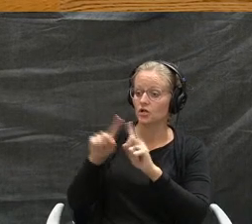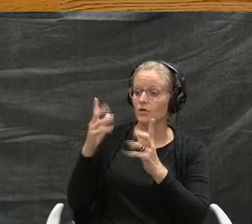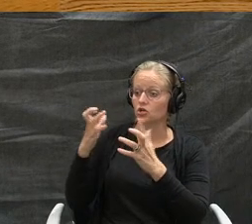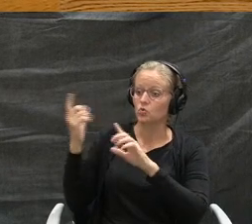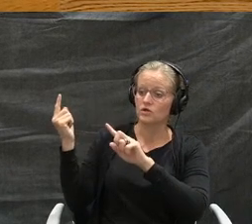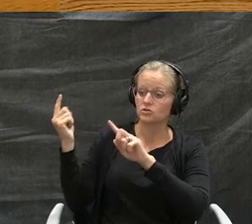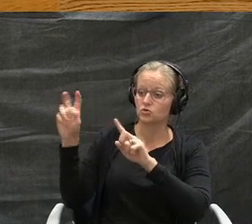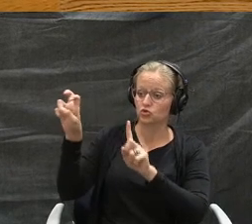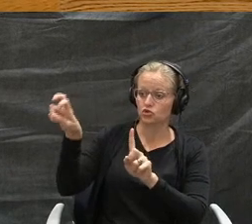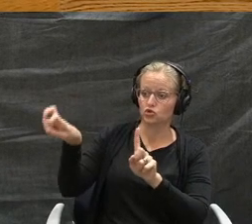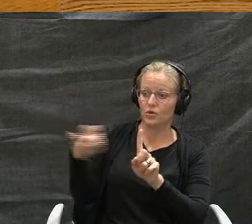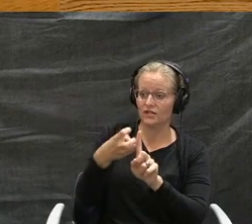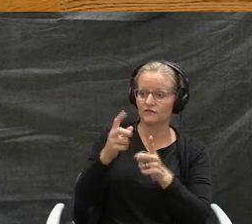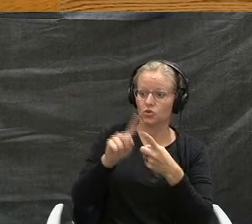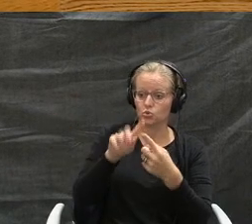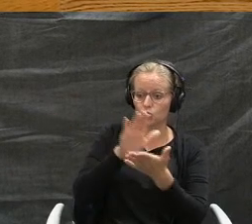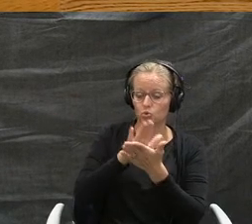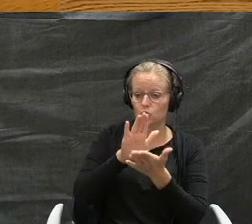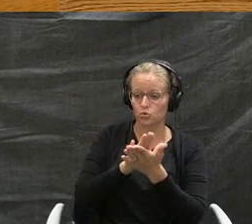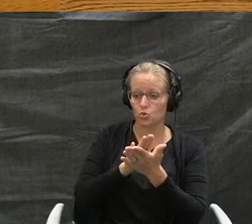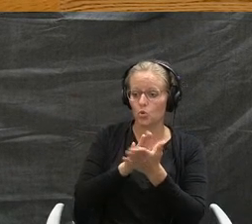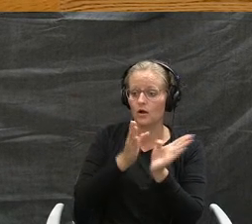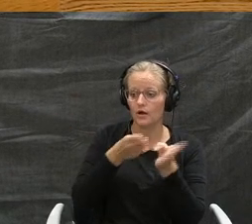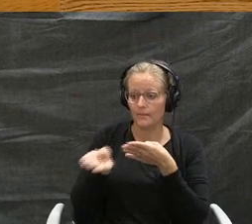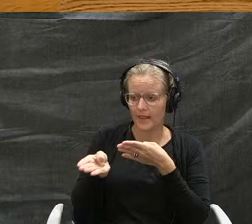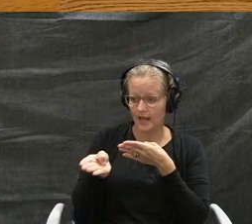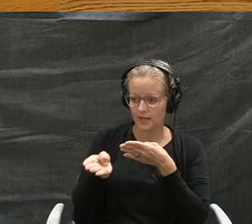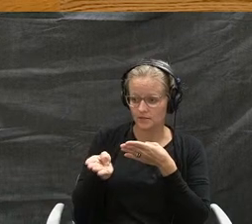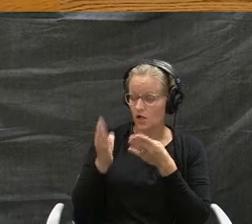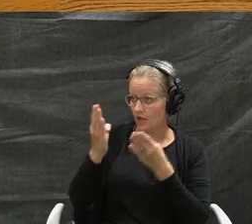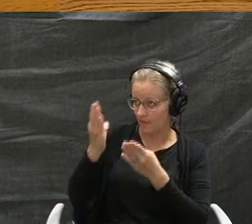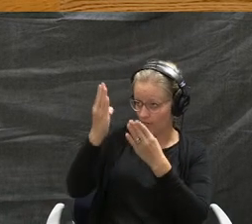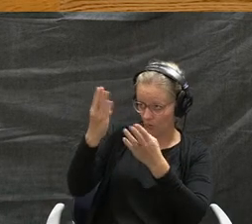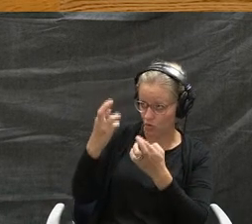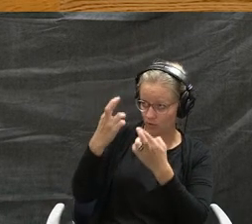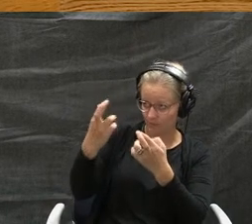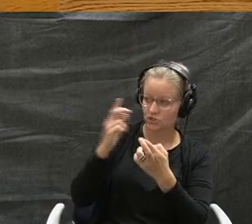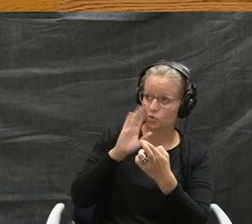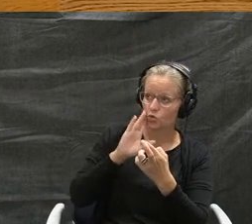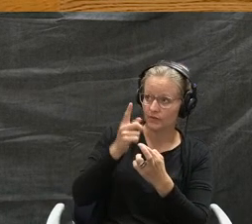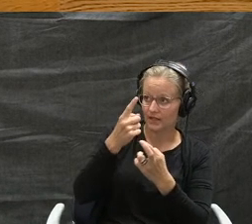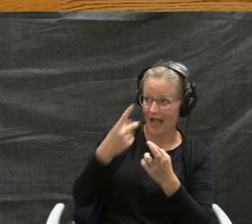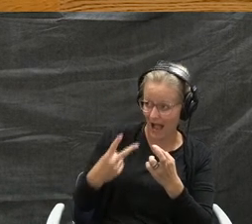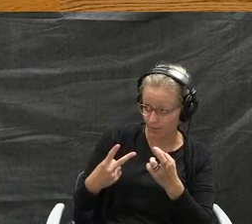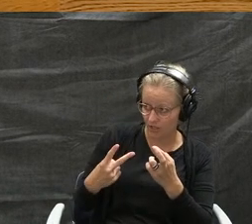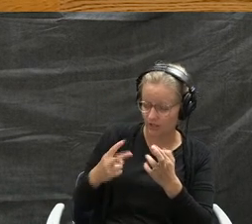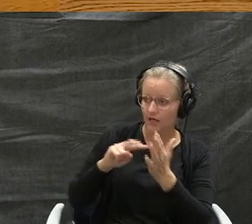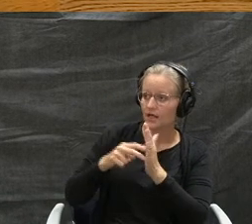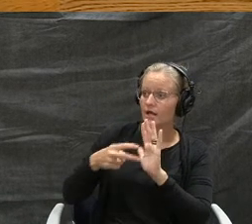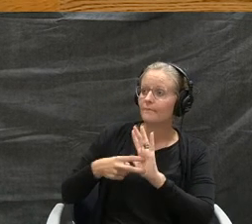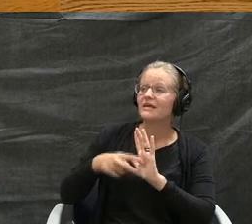which the proposed recommendation is hybrid? That you would need to be quarterly cracked. That's what